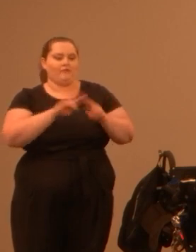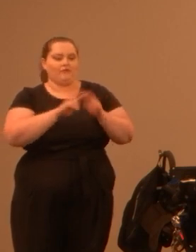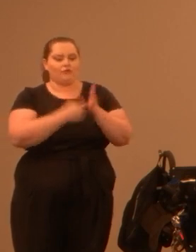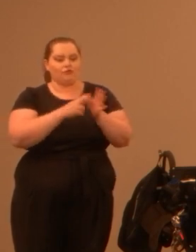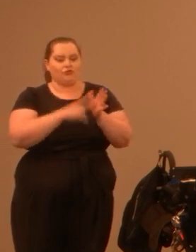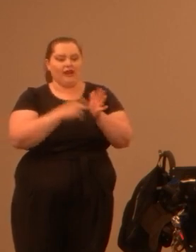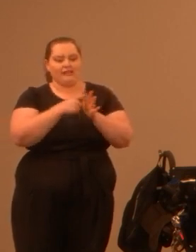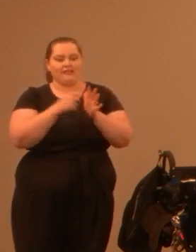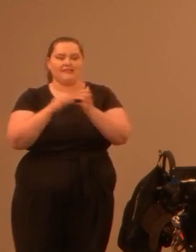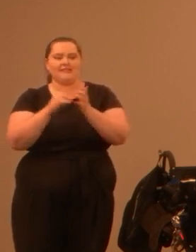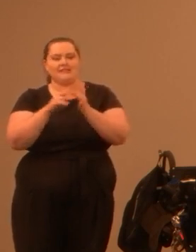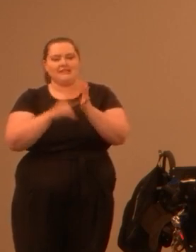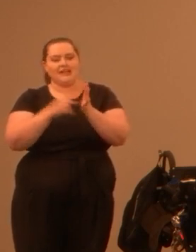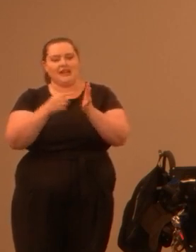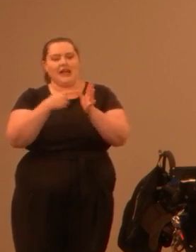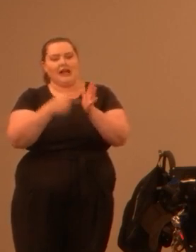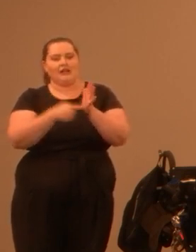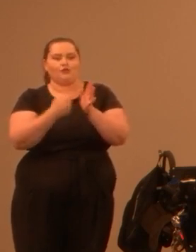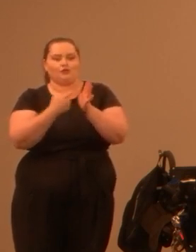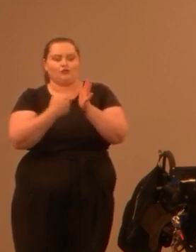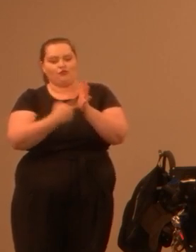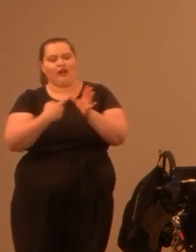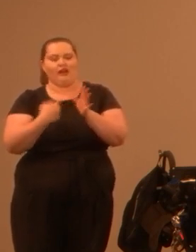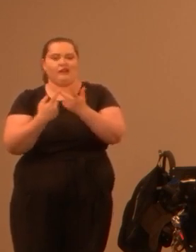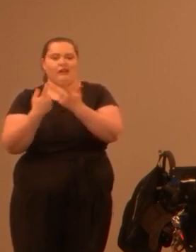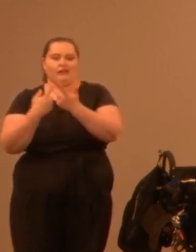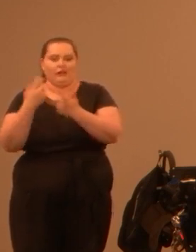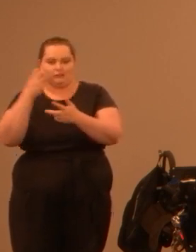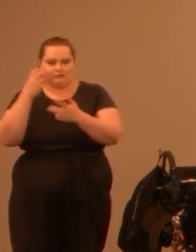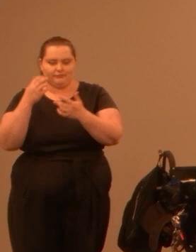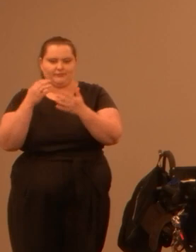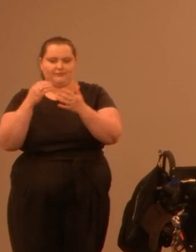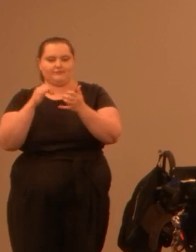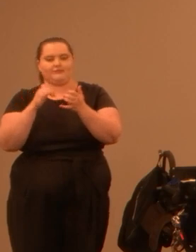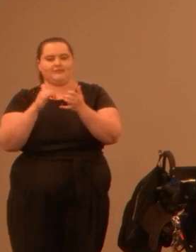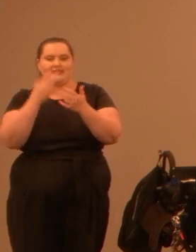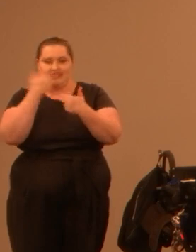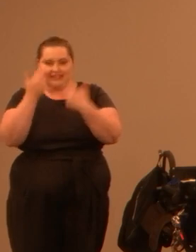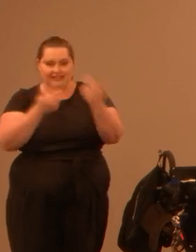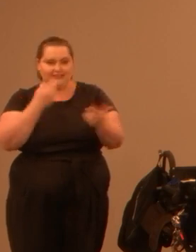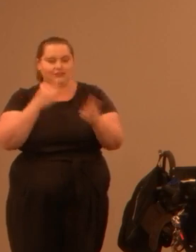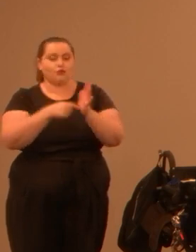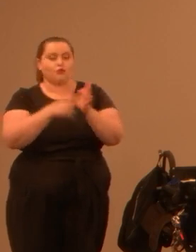Nat King Cole and Tony Bennett, Tony D provides us the swinging tunes